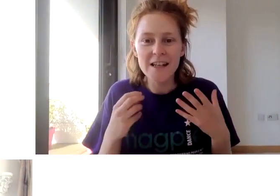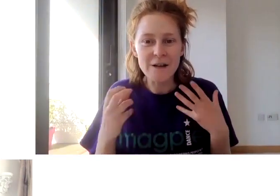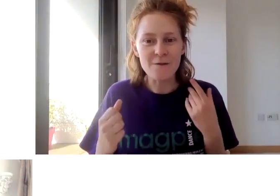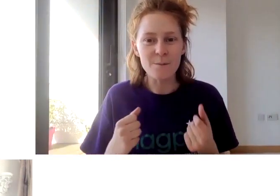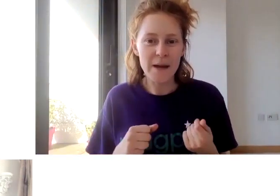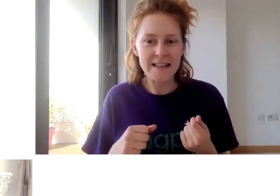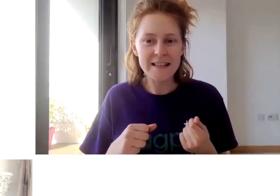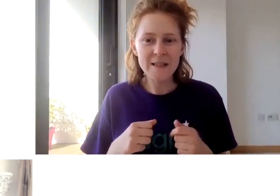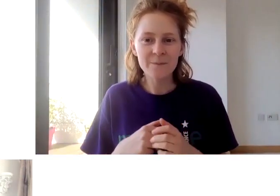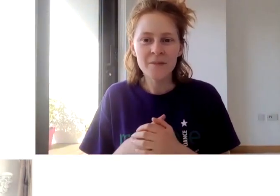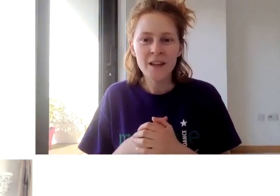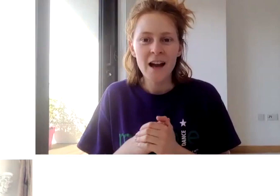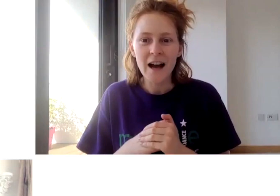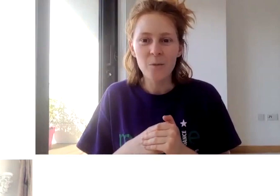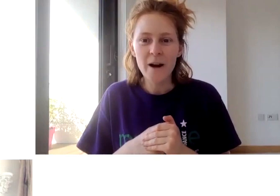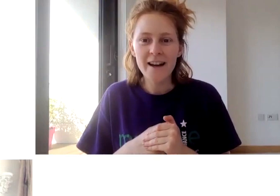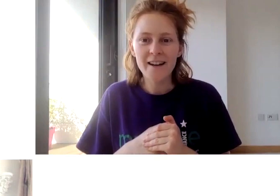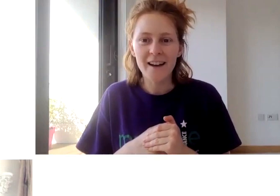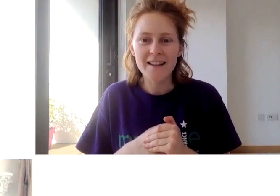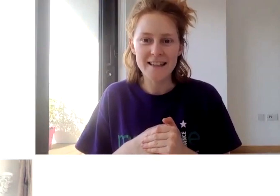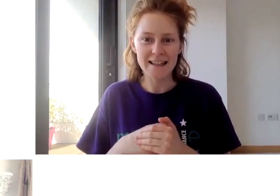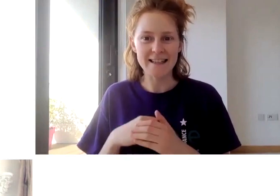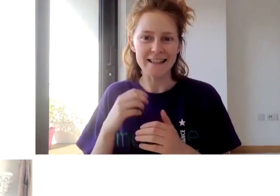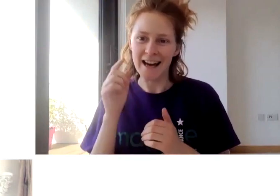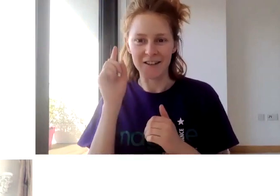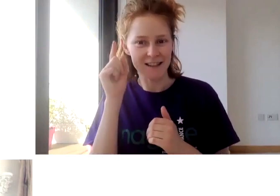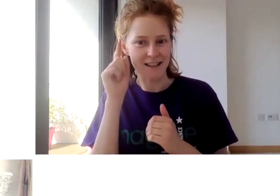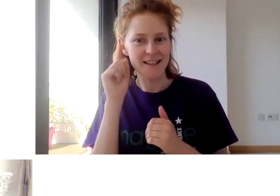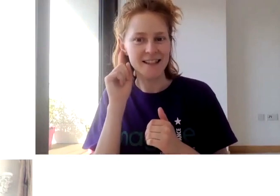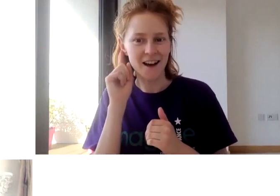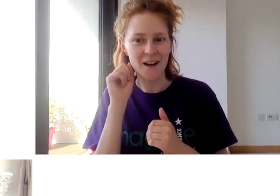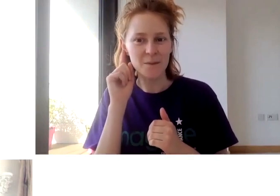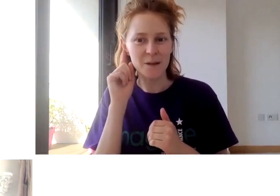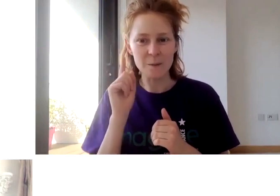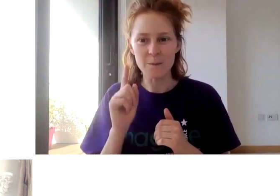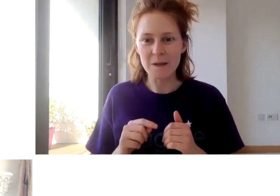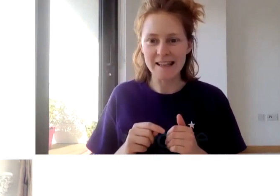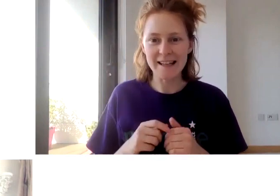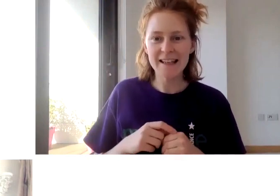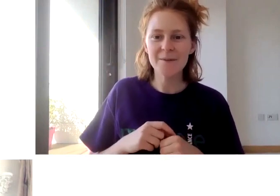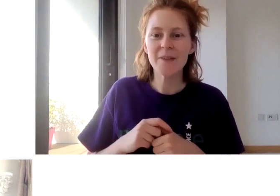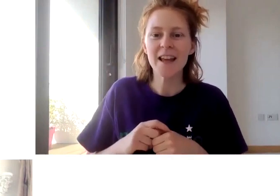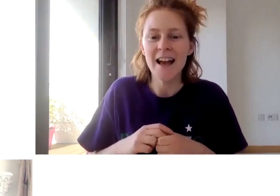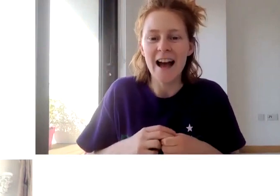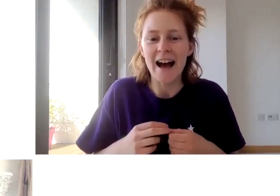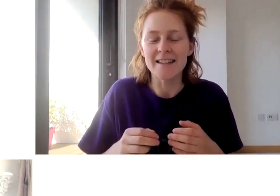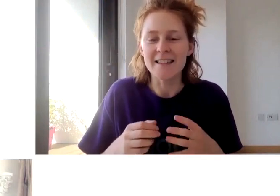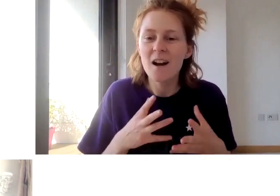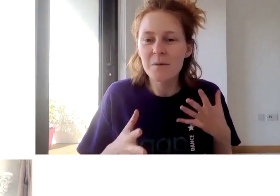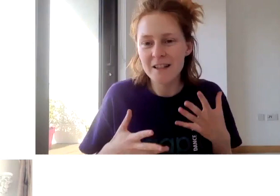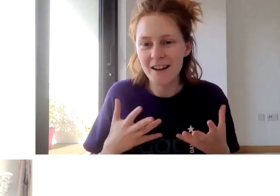different beats and we are going to listen now to simon's music and simon is going